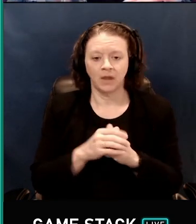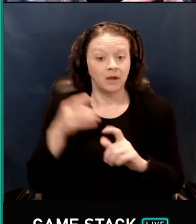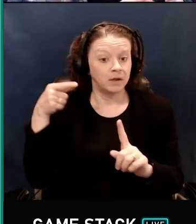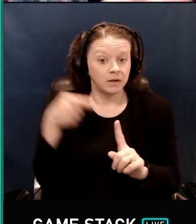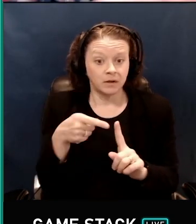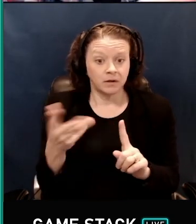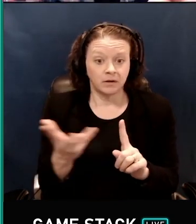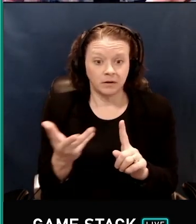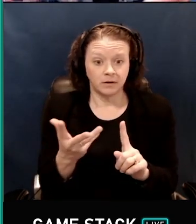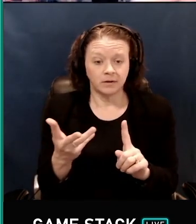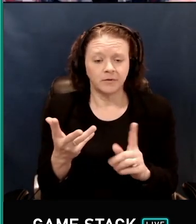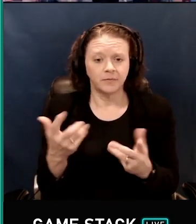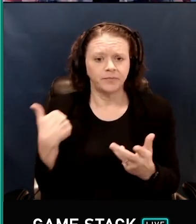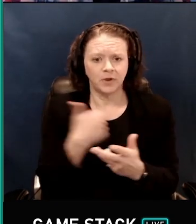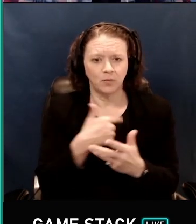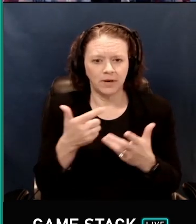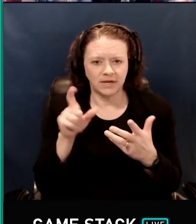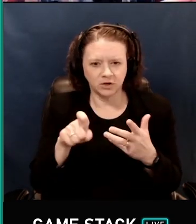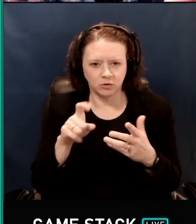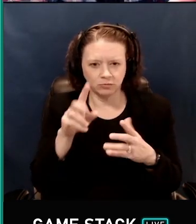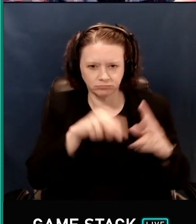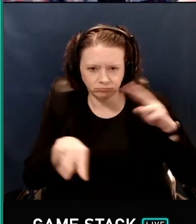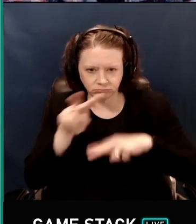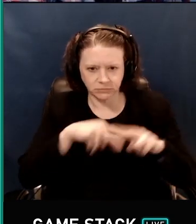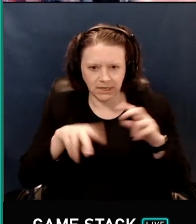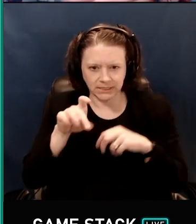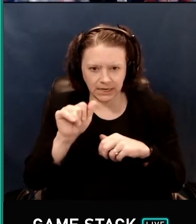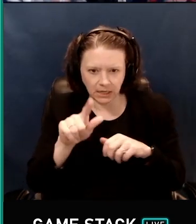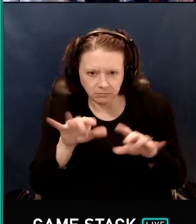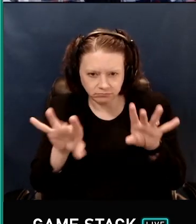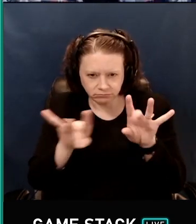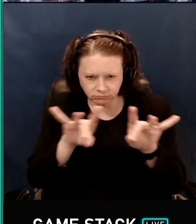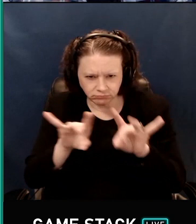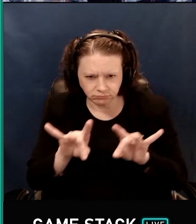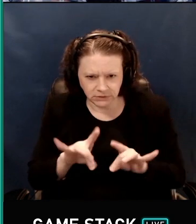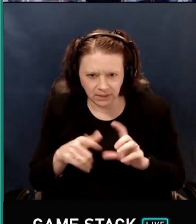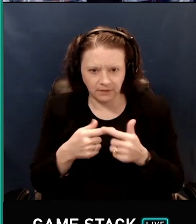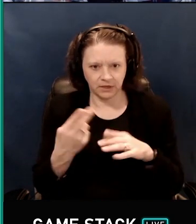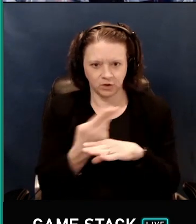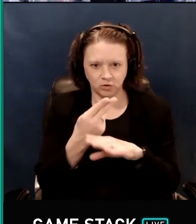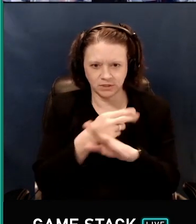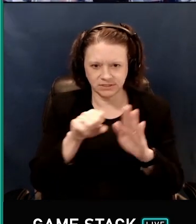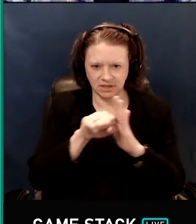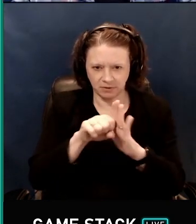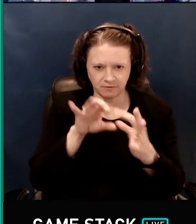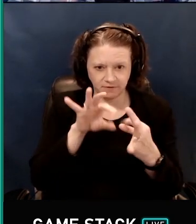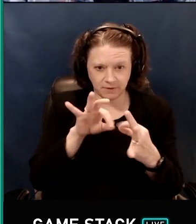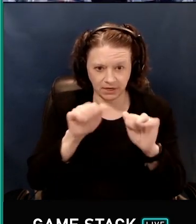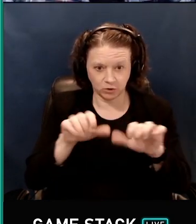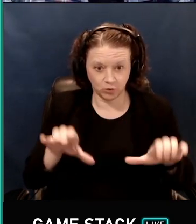And using Sampler Feedback can do that, while having very very fast asset turnover with DirectStorage.